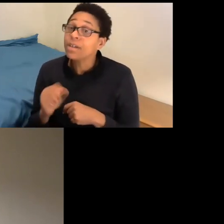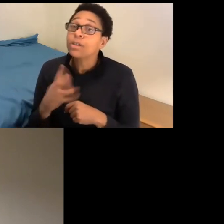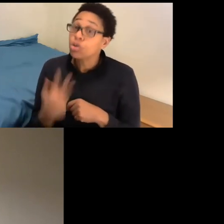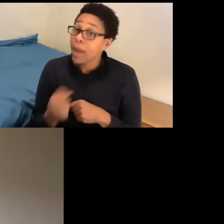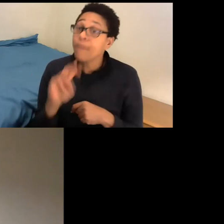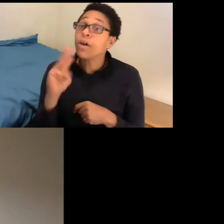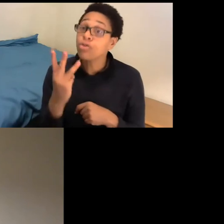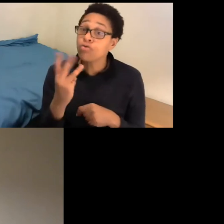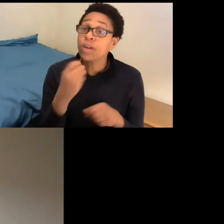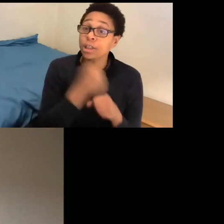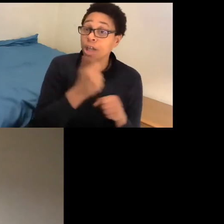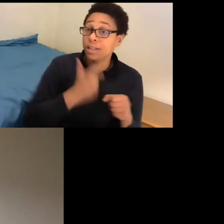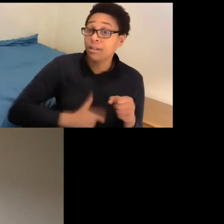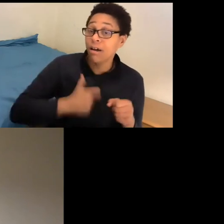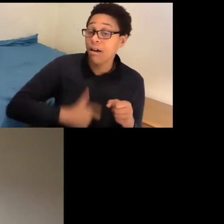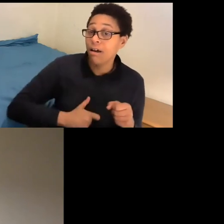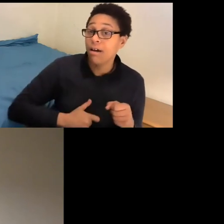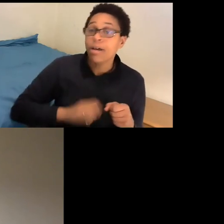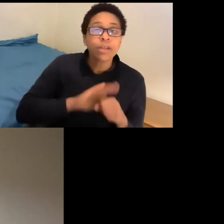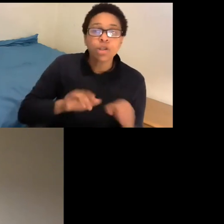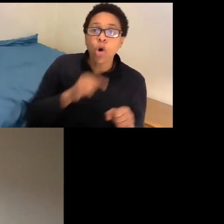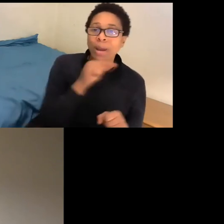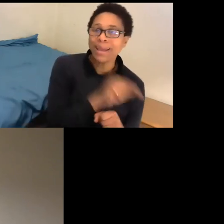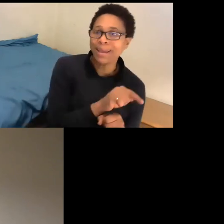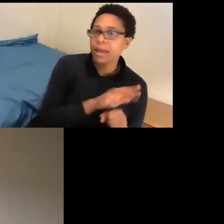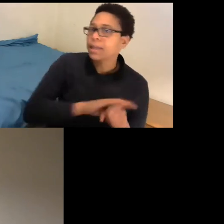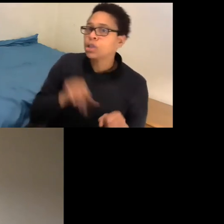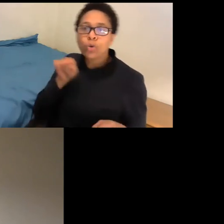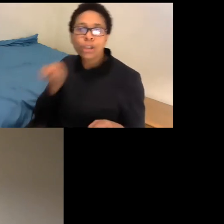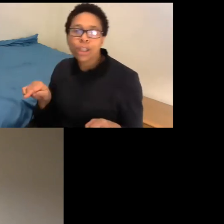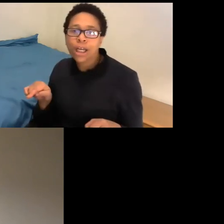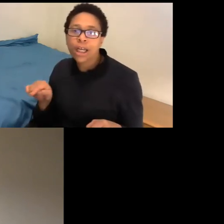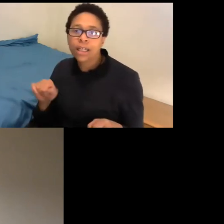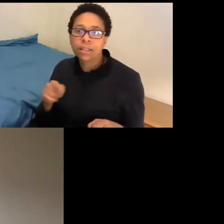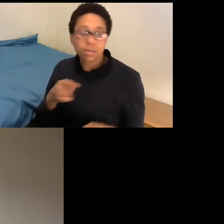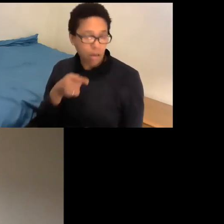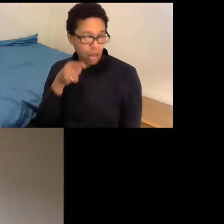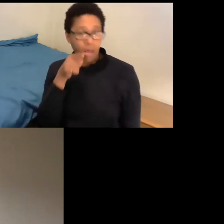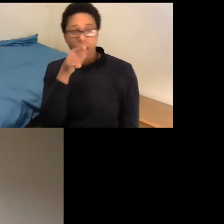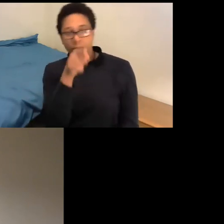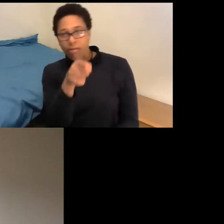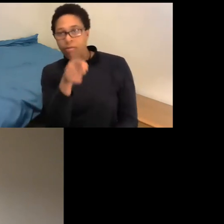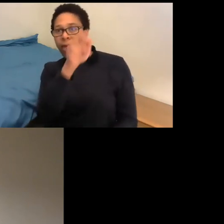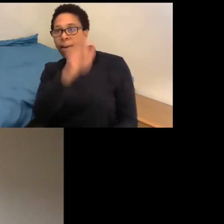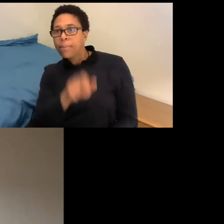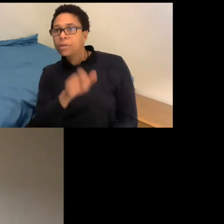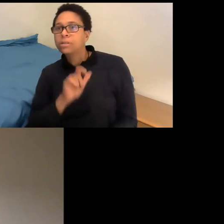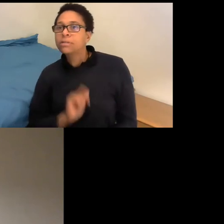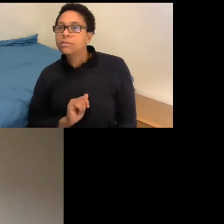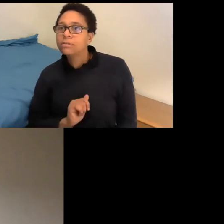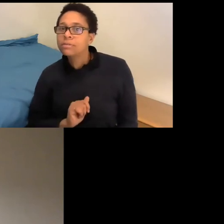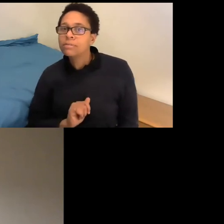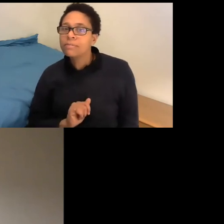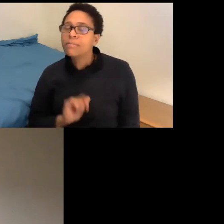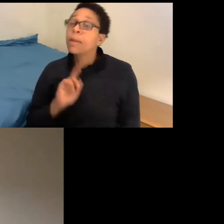that's just 'that person'. And a lot of my songs, they were love songs, but they were, it was easier to code them by writing